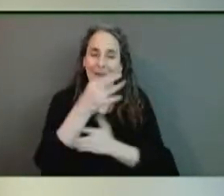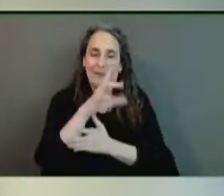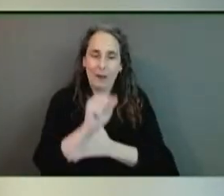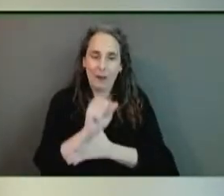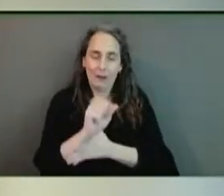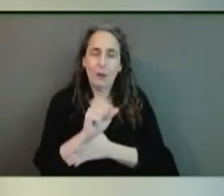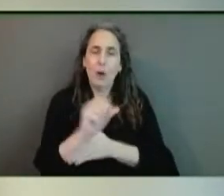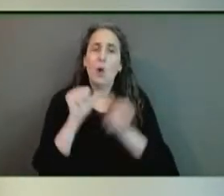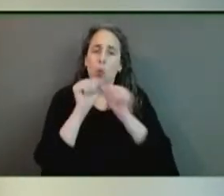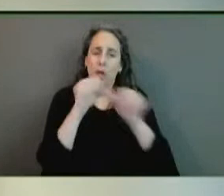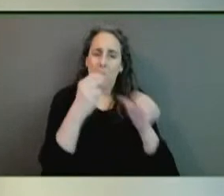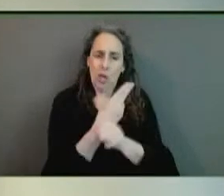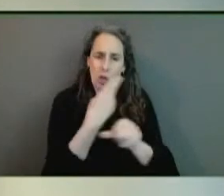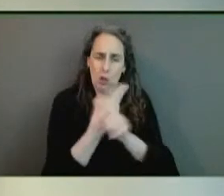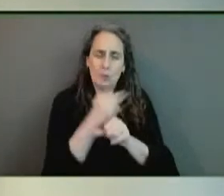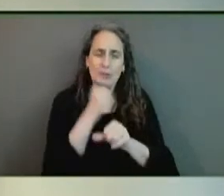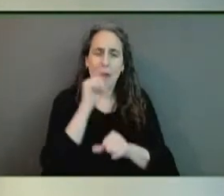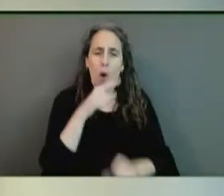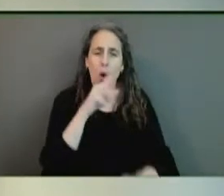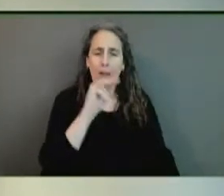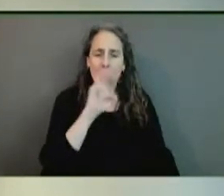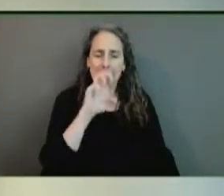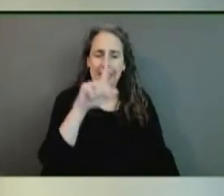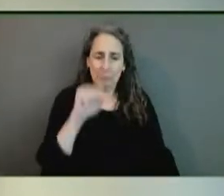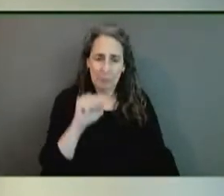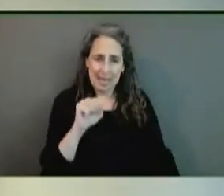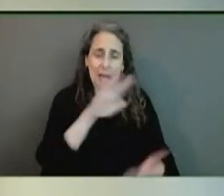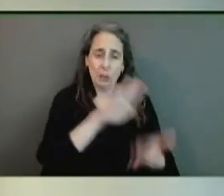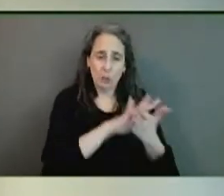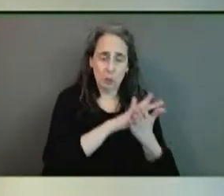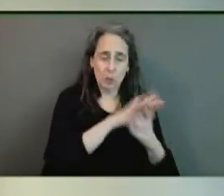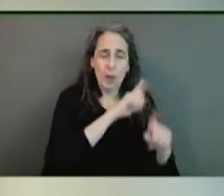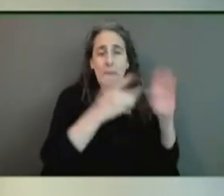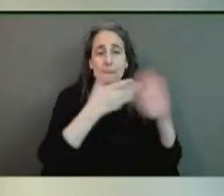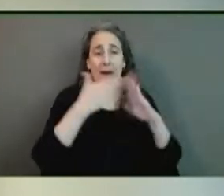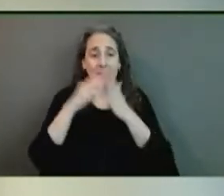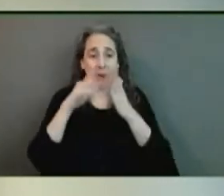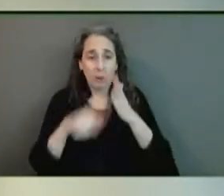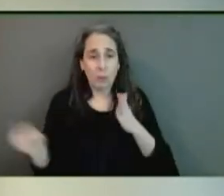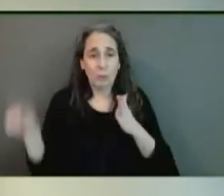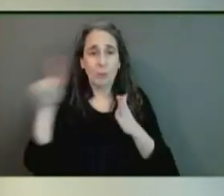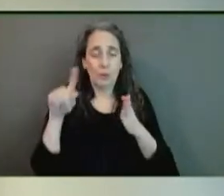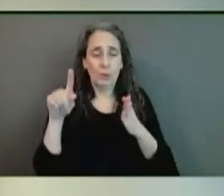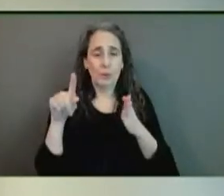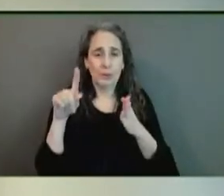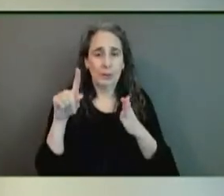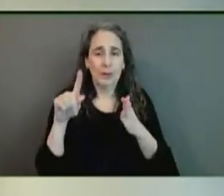tests detect the virus and we continue to use those not only